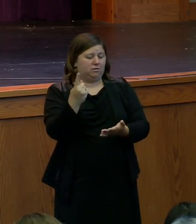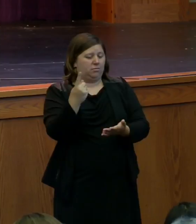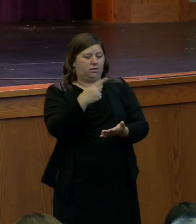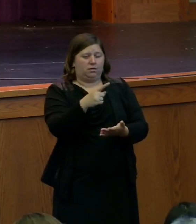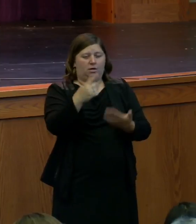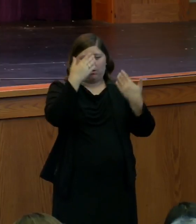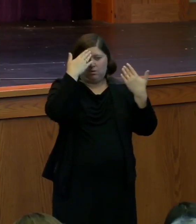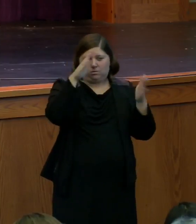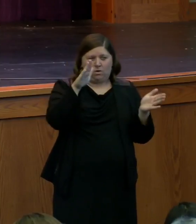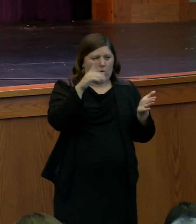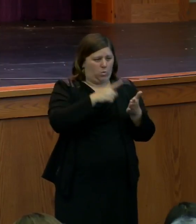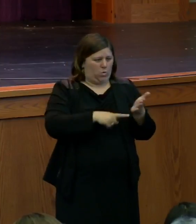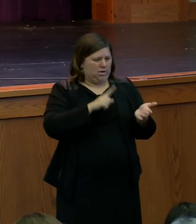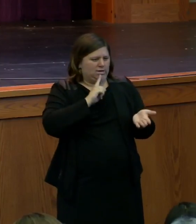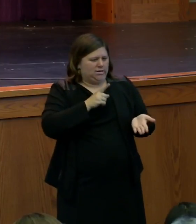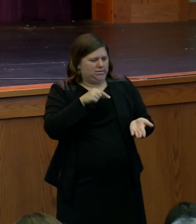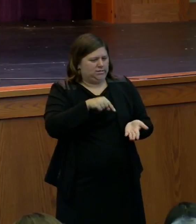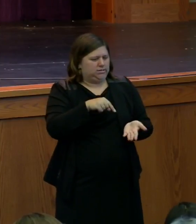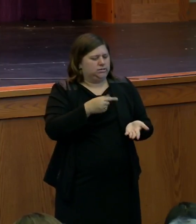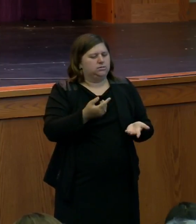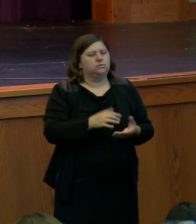THEY DON'T KNOW WHAT IT IS.